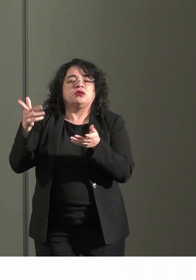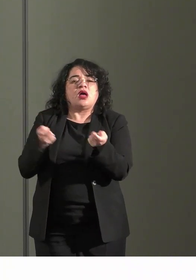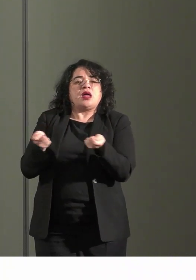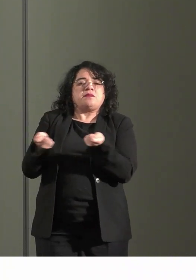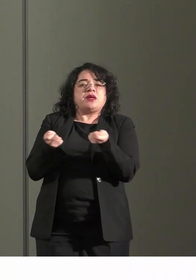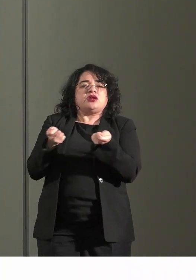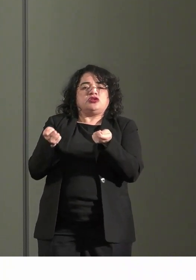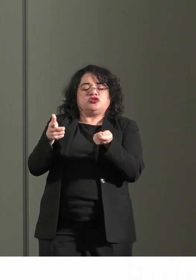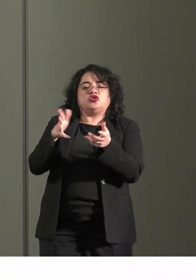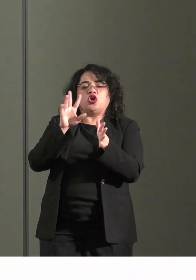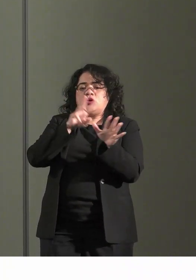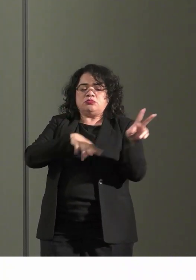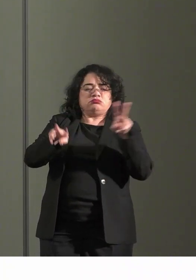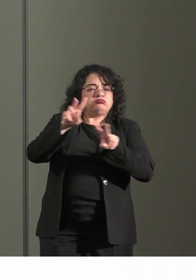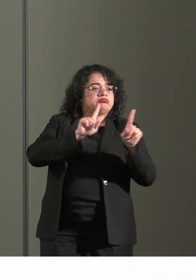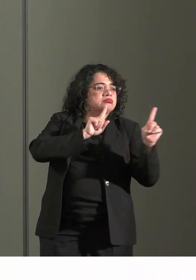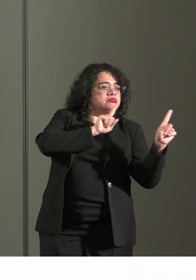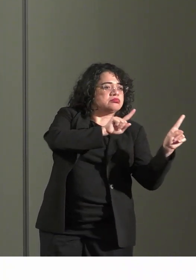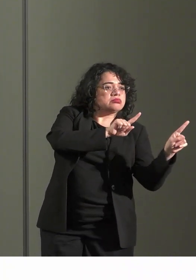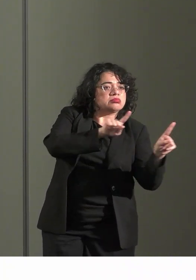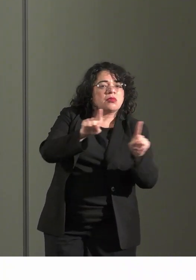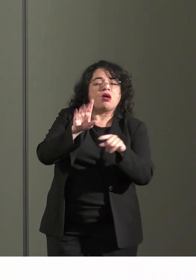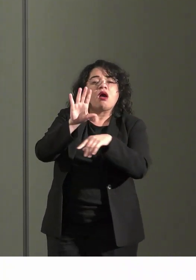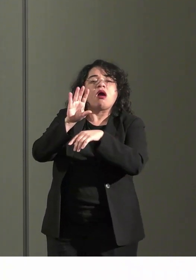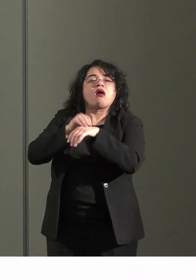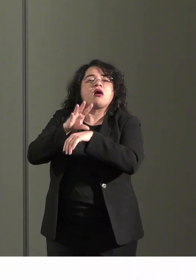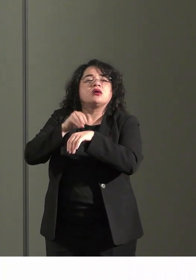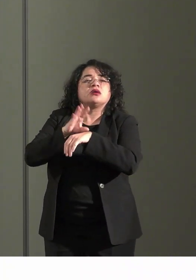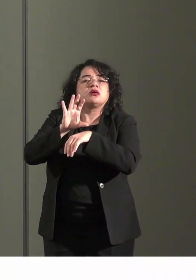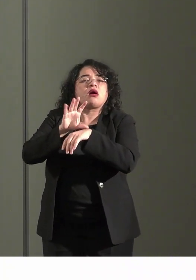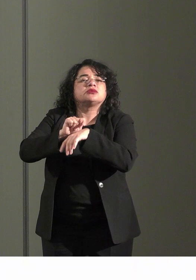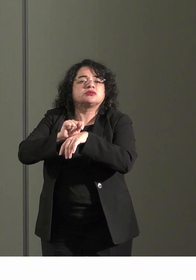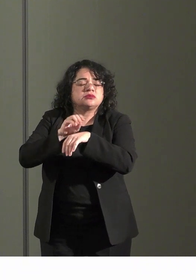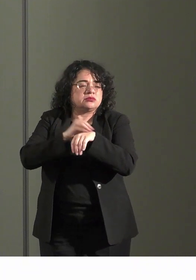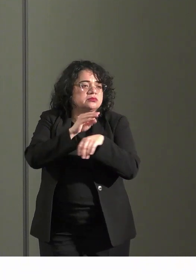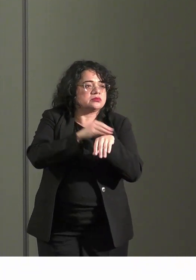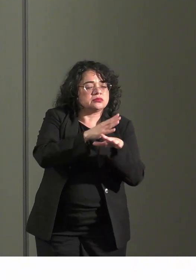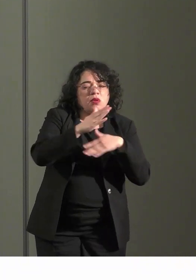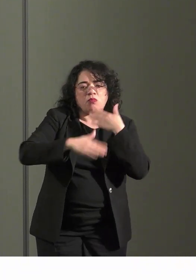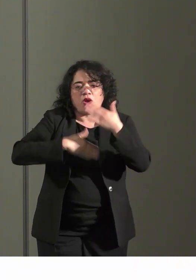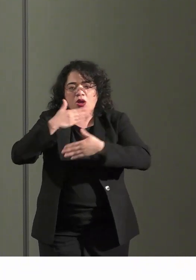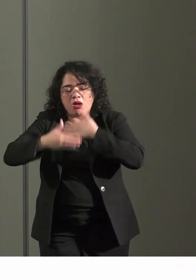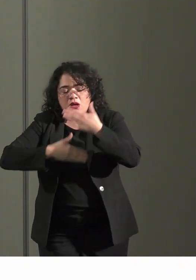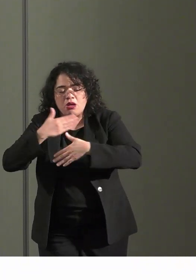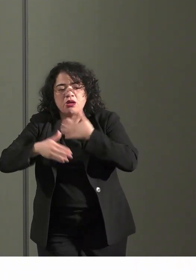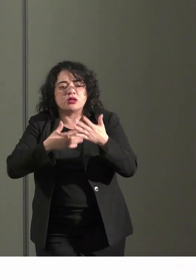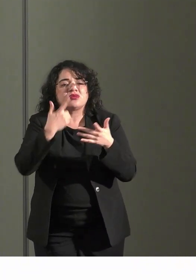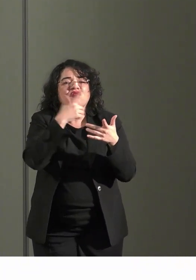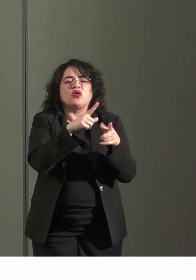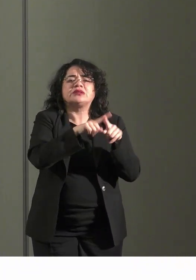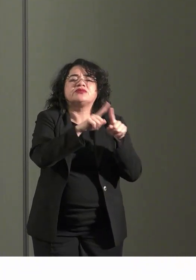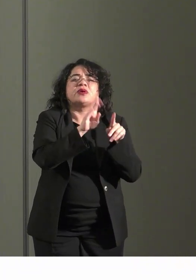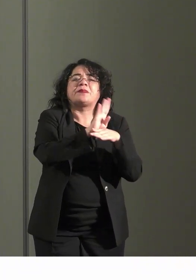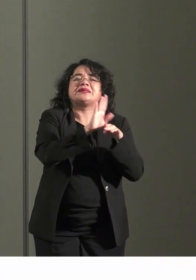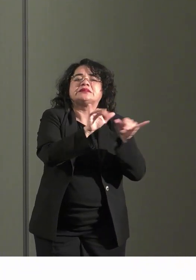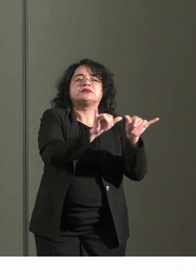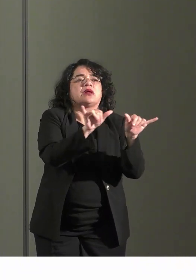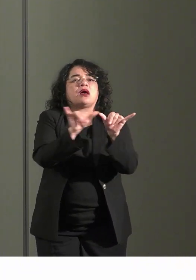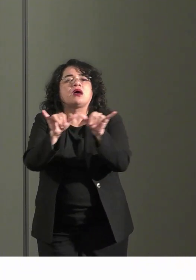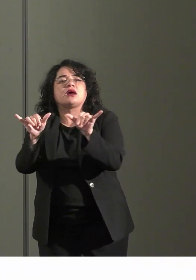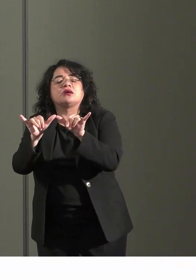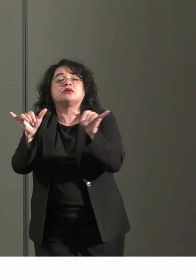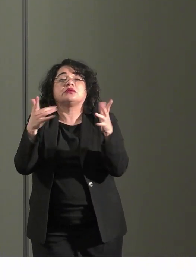in regulation that is going through consultation process that may come out to say business under